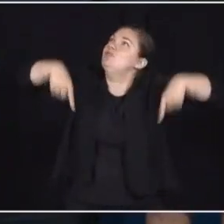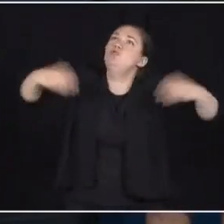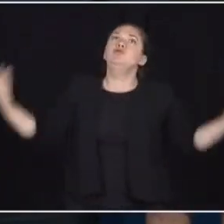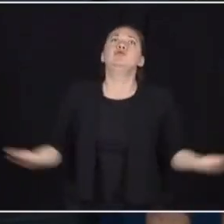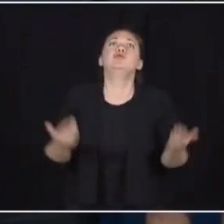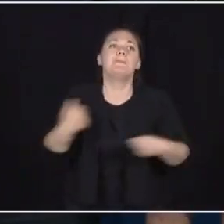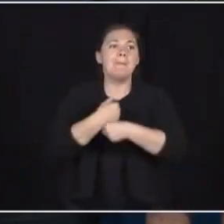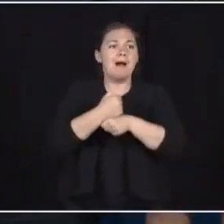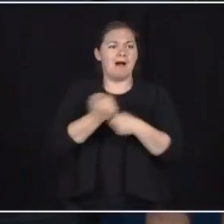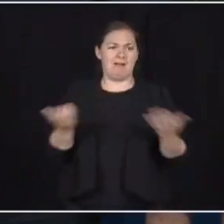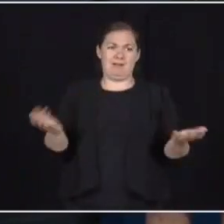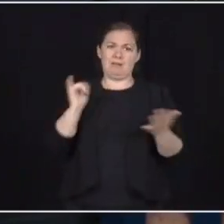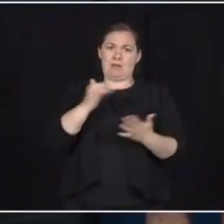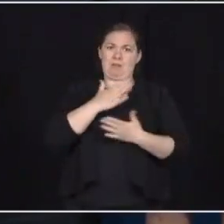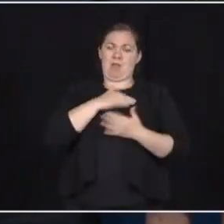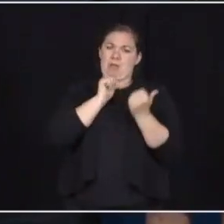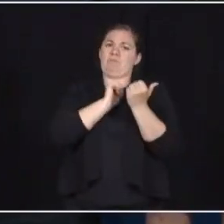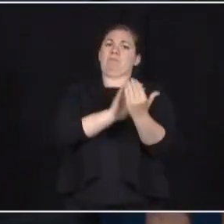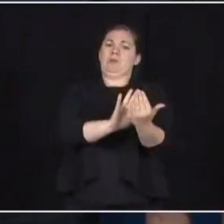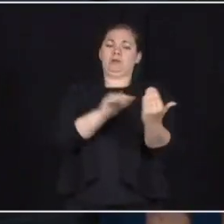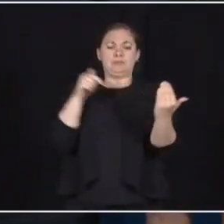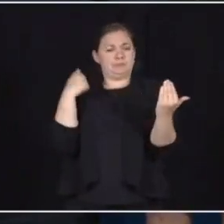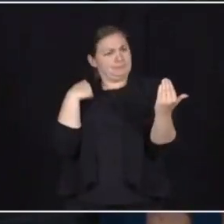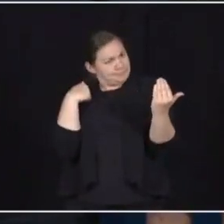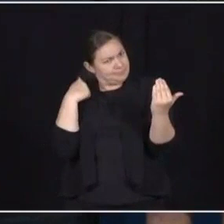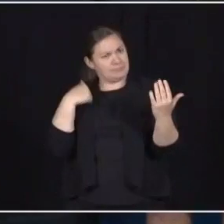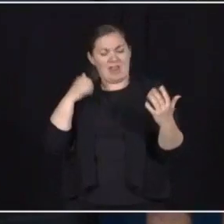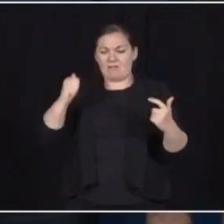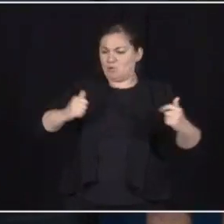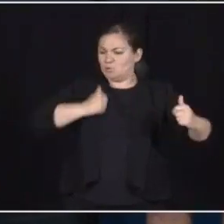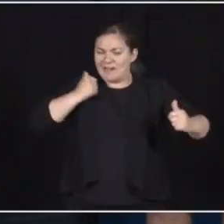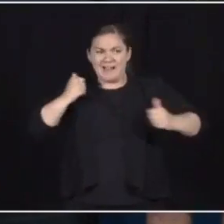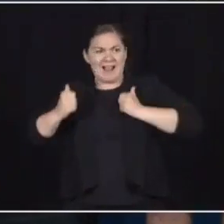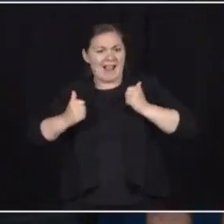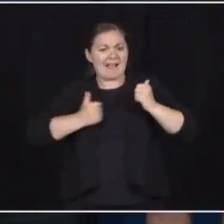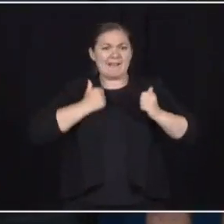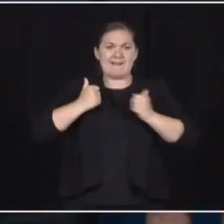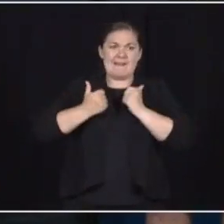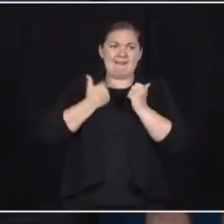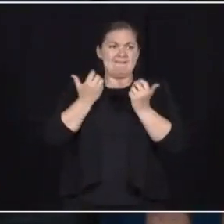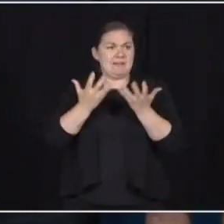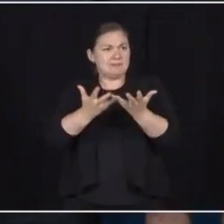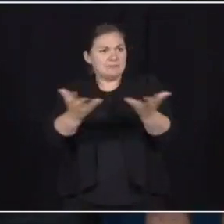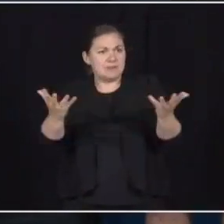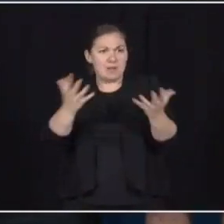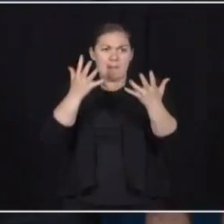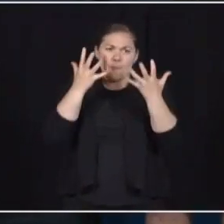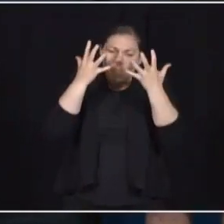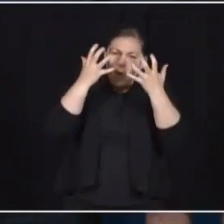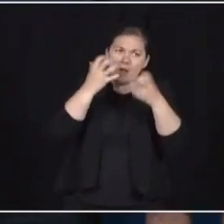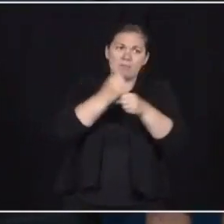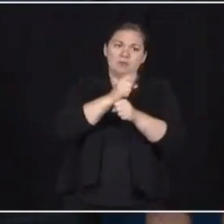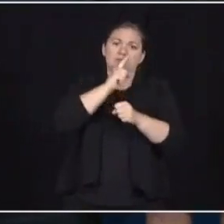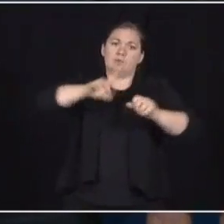That is the approach. It is real guerrilla marketing and we are going to continue to do that all across Ontario.